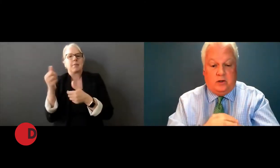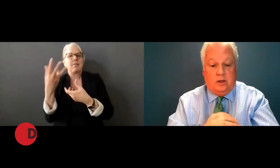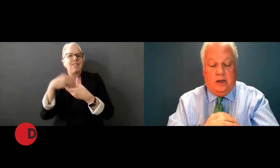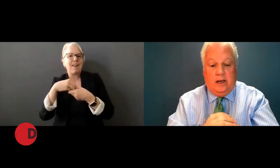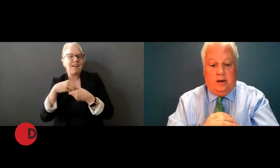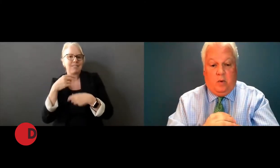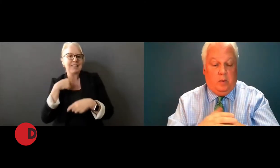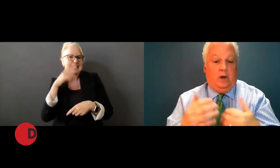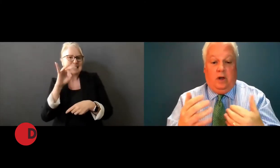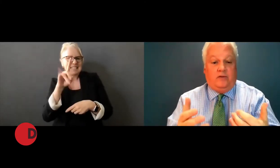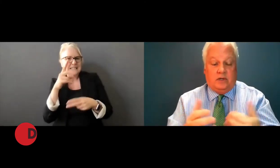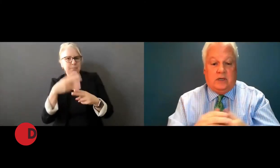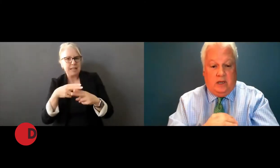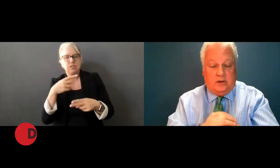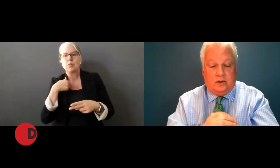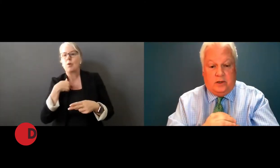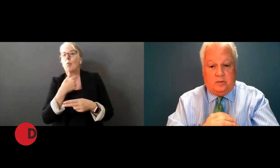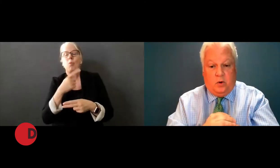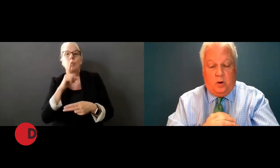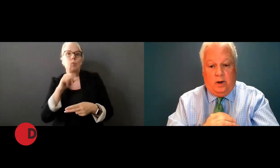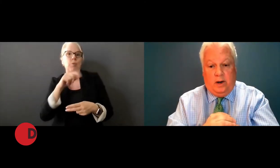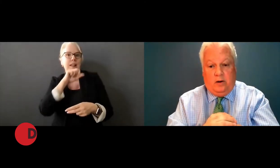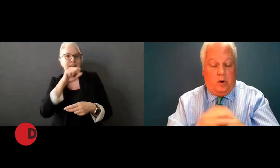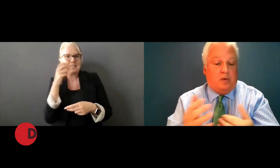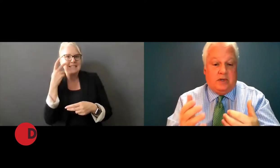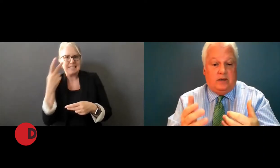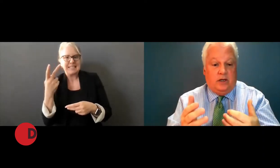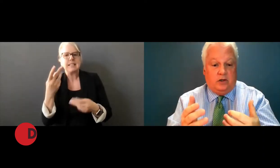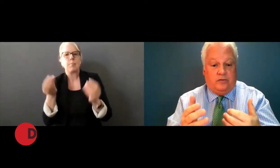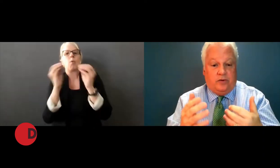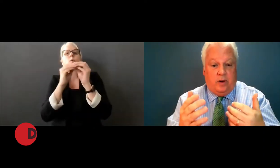I would love to see more representation from the Deaf